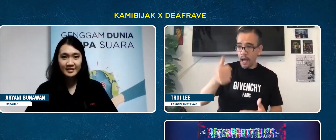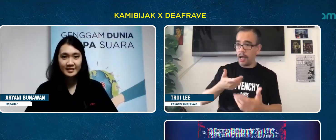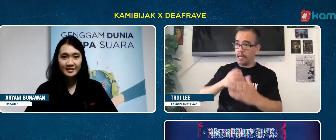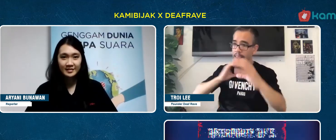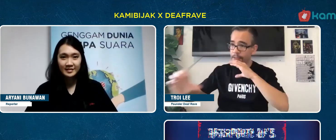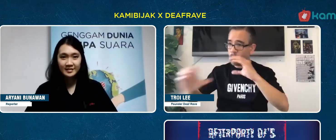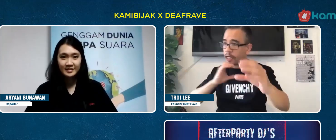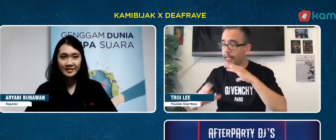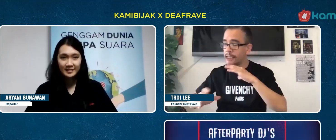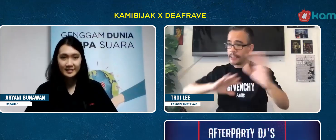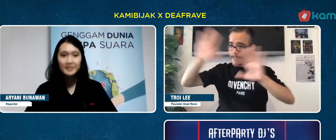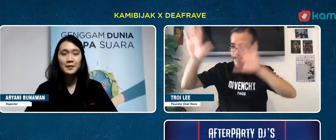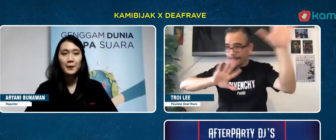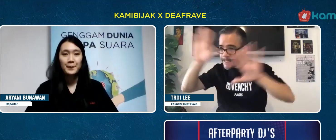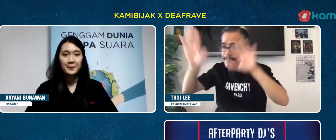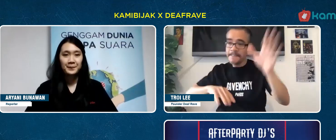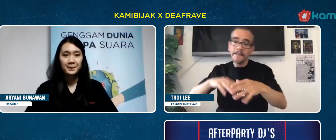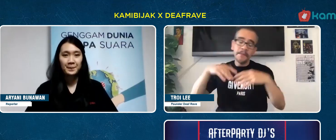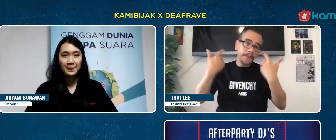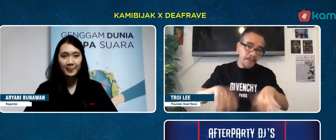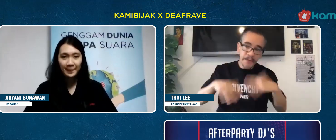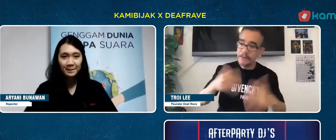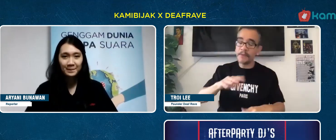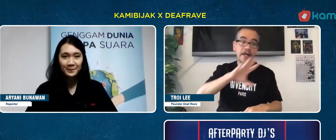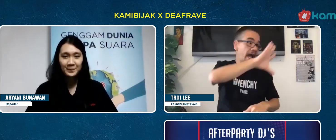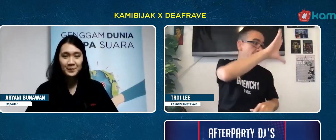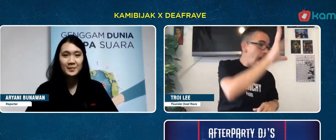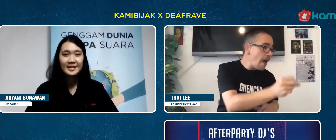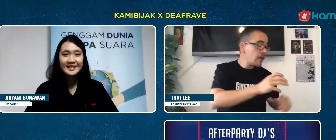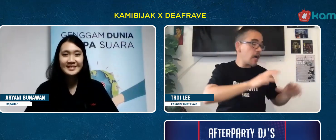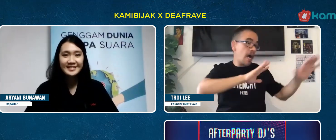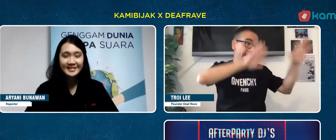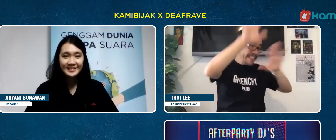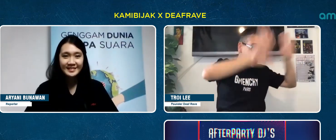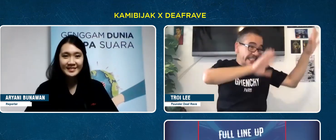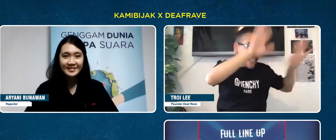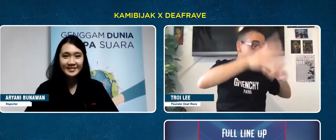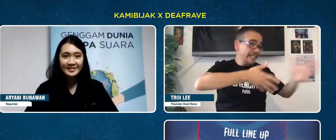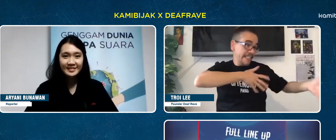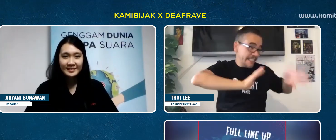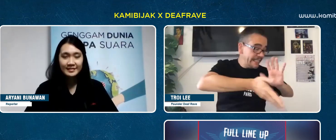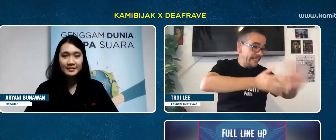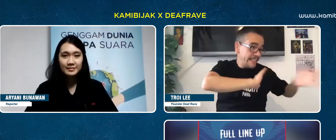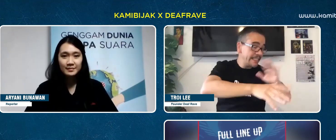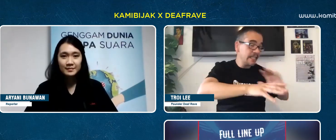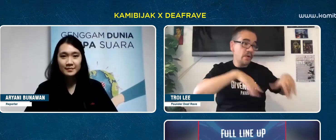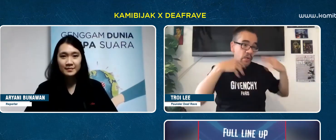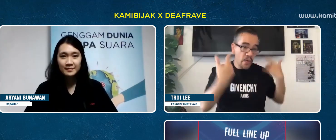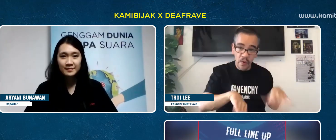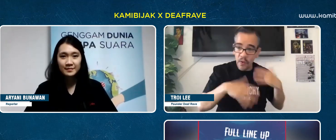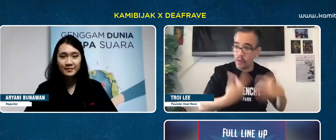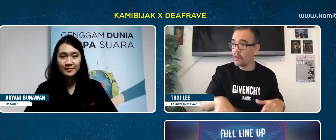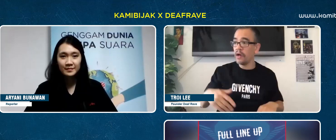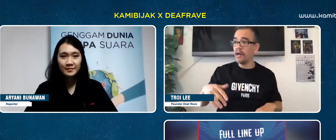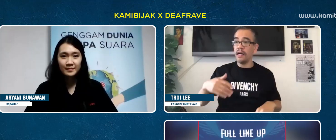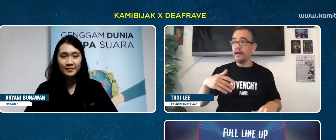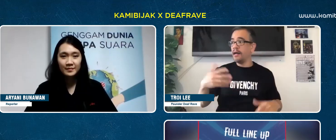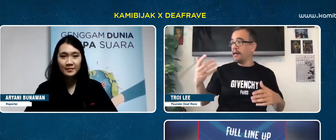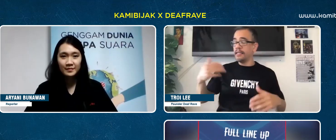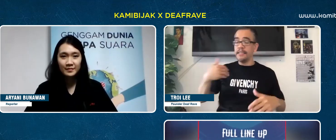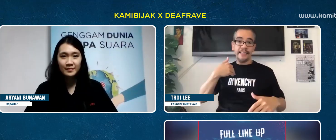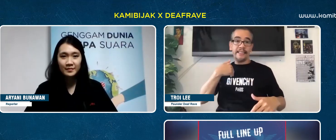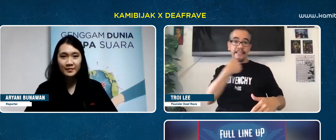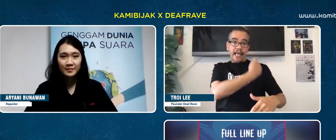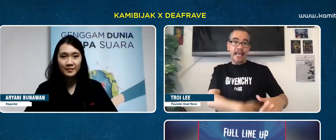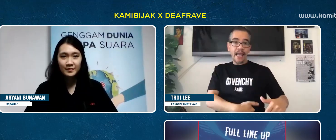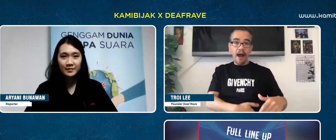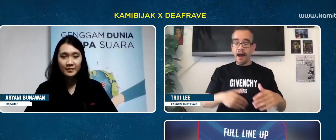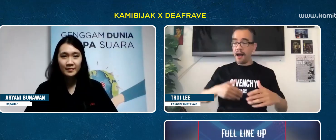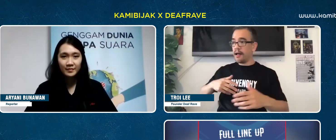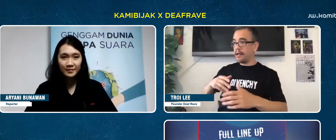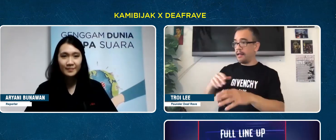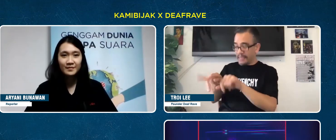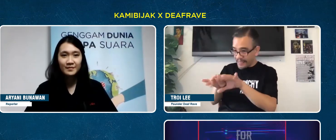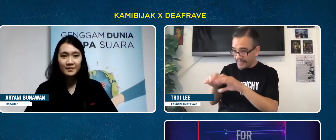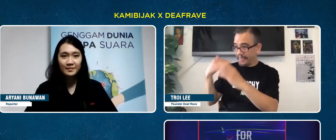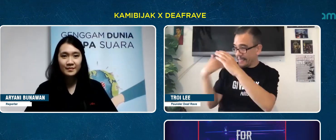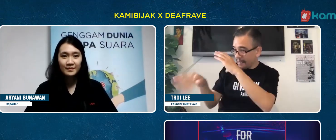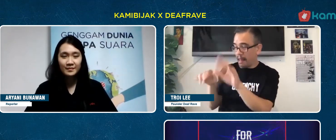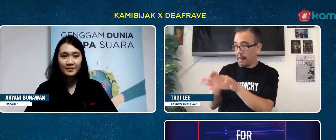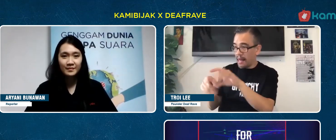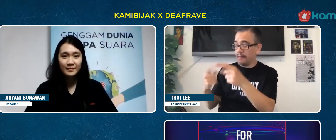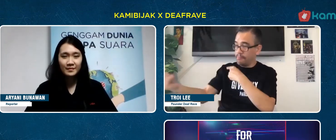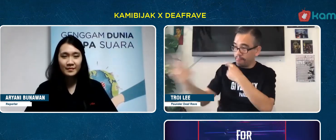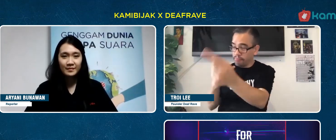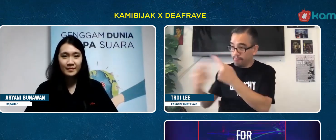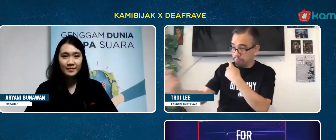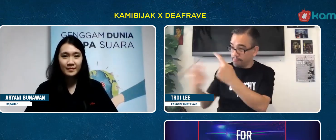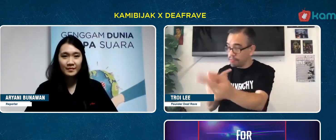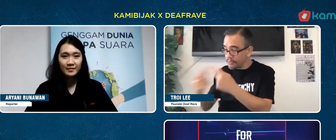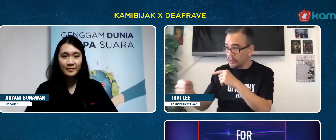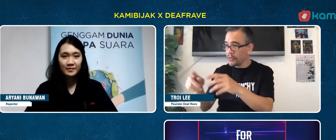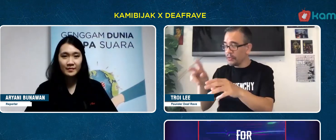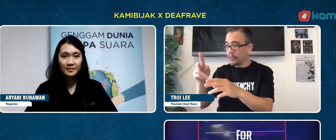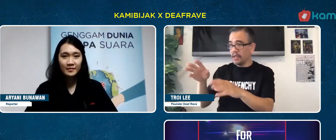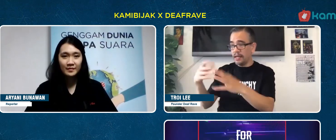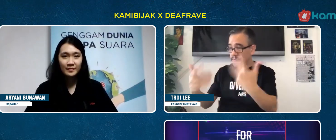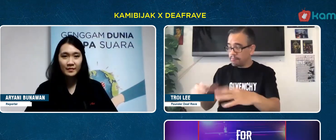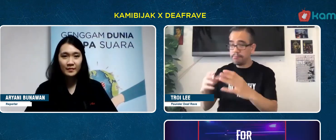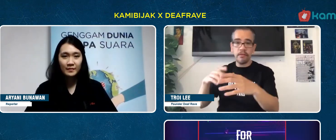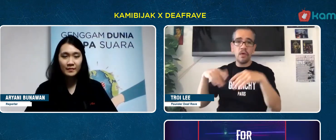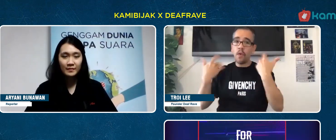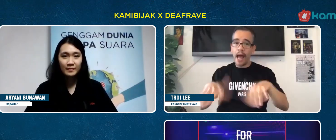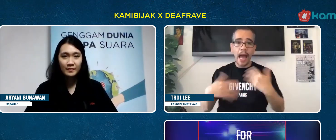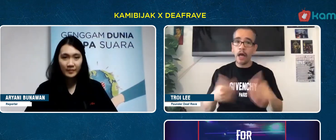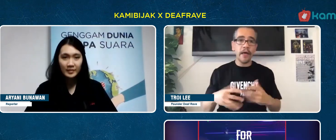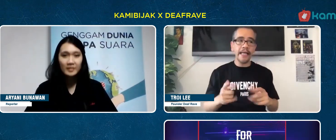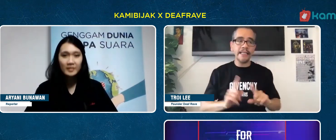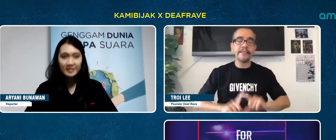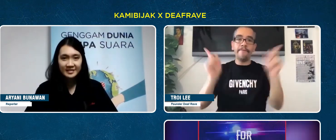How to communicate with Indians, Africans, let alone email with a Chinese.